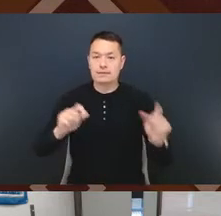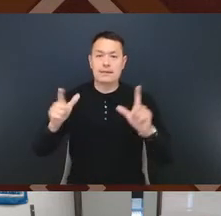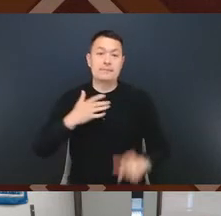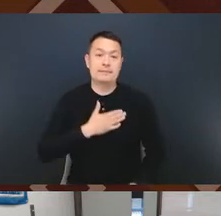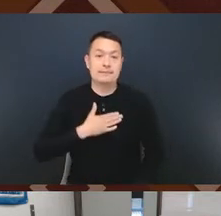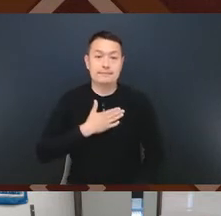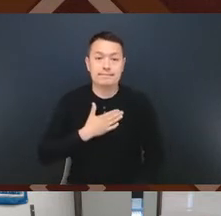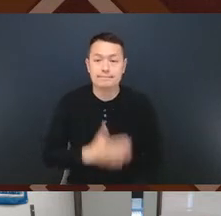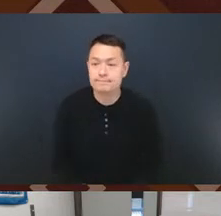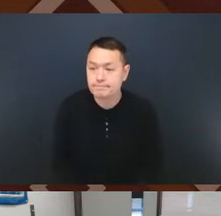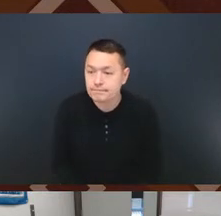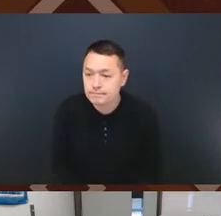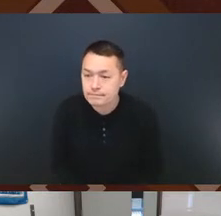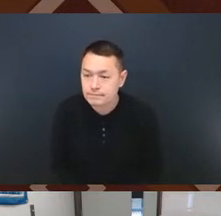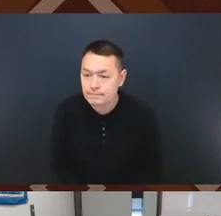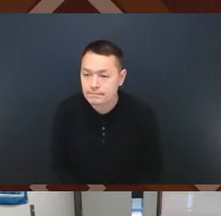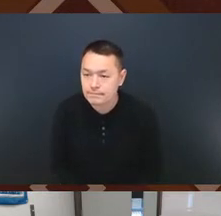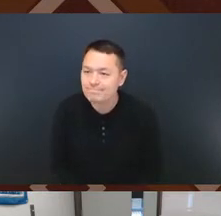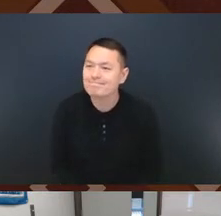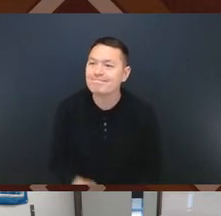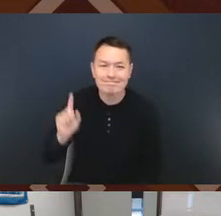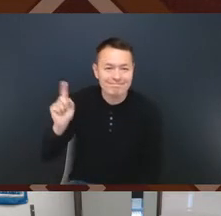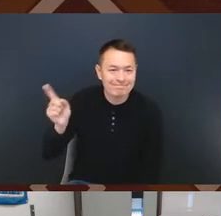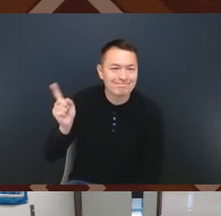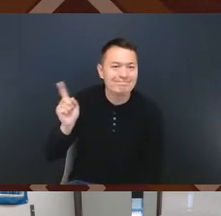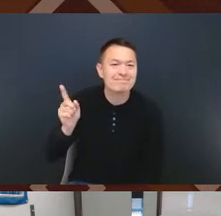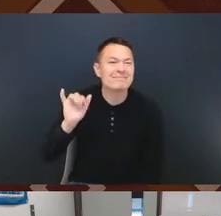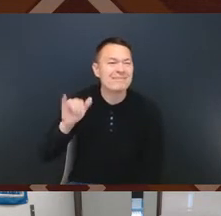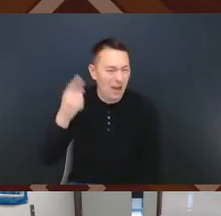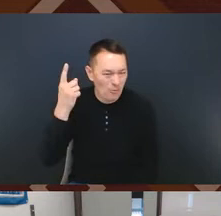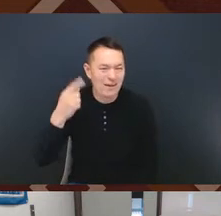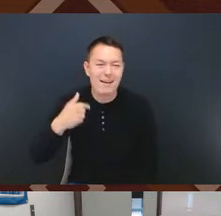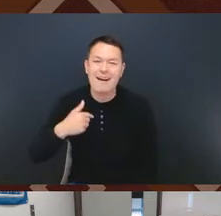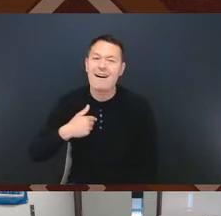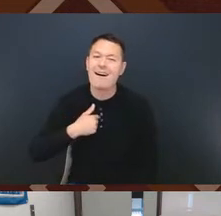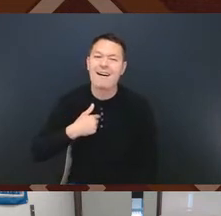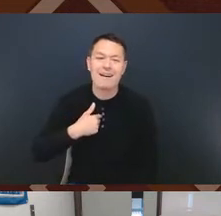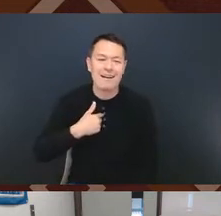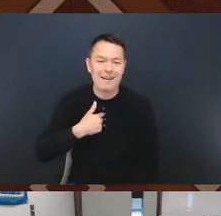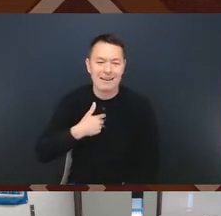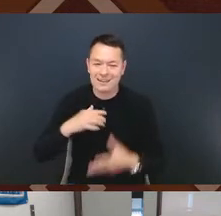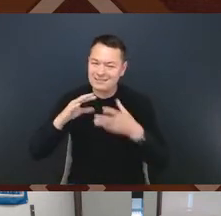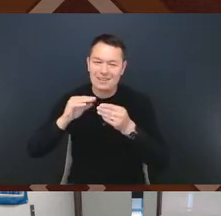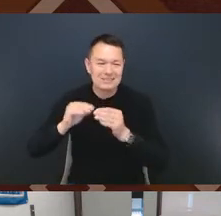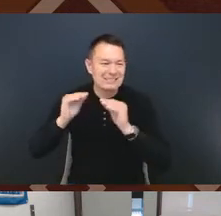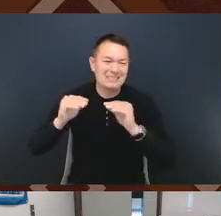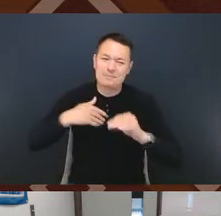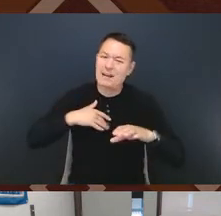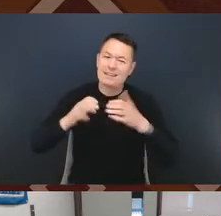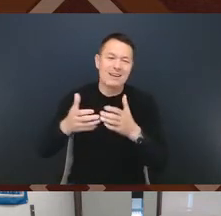OK, so this when I talk about my classes all the time. Good.